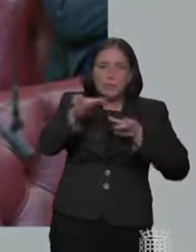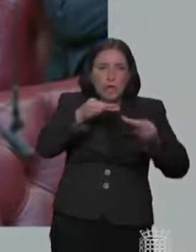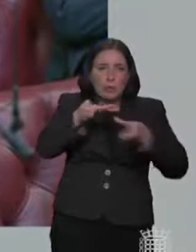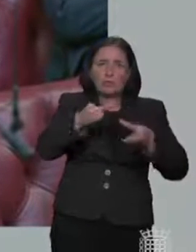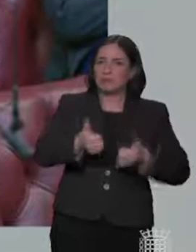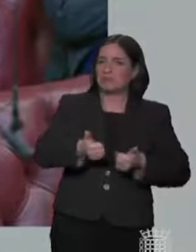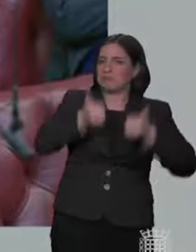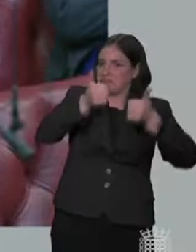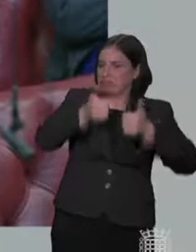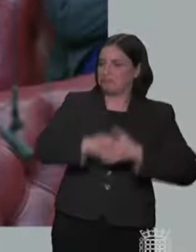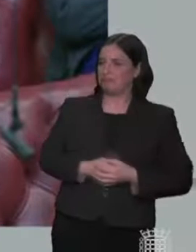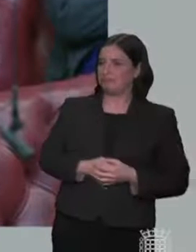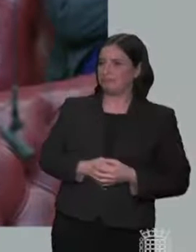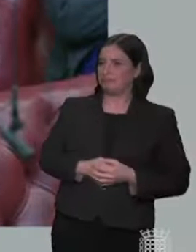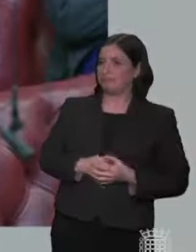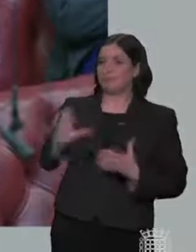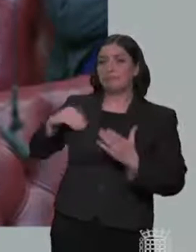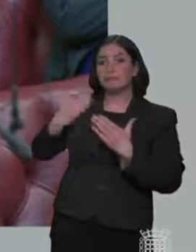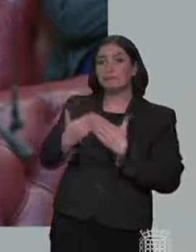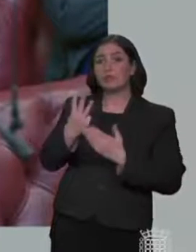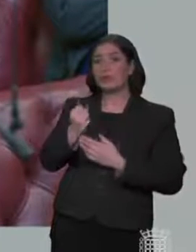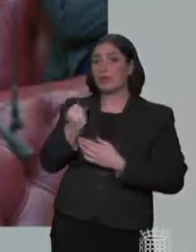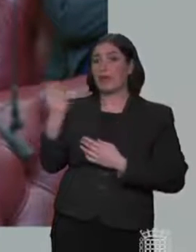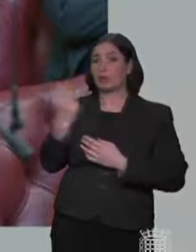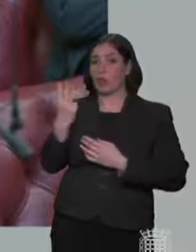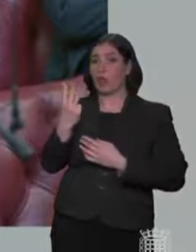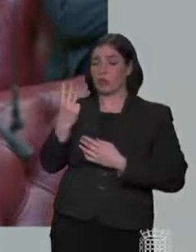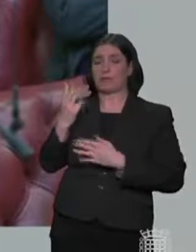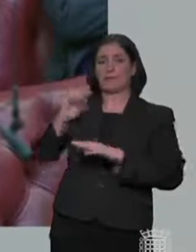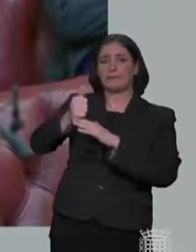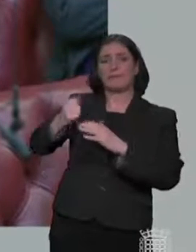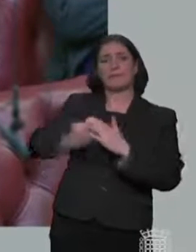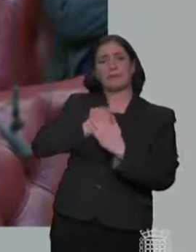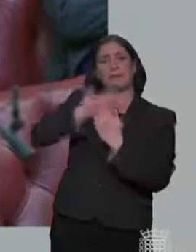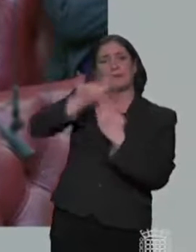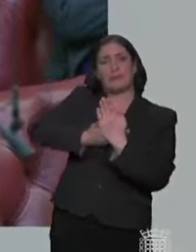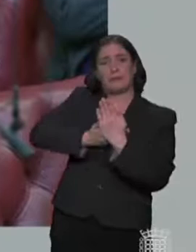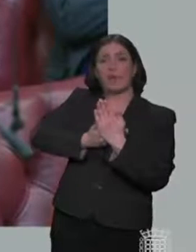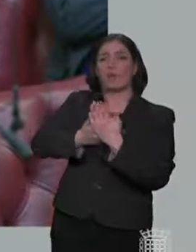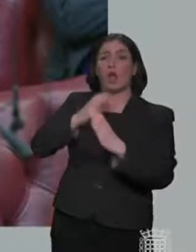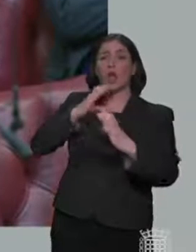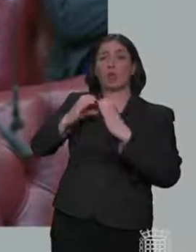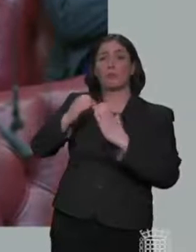bill into 2013 the communications support deafness bill addressed the needs for support for all forms